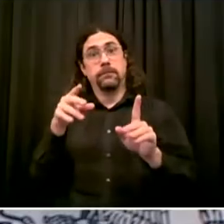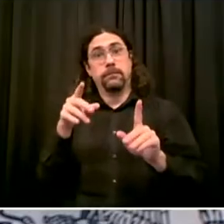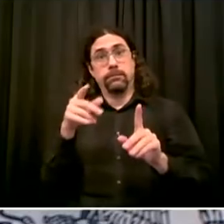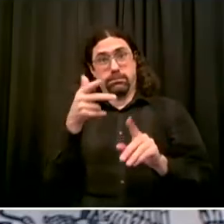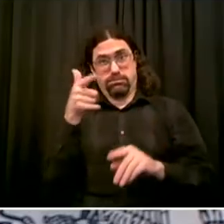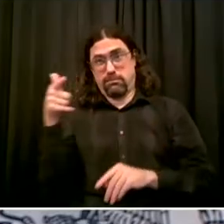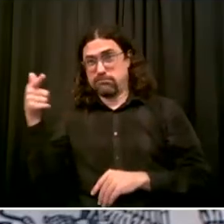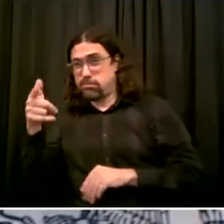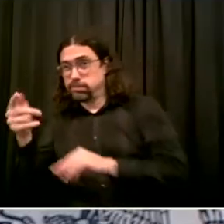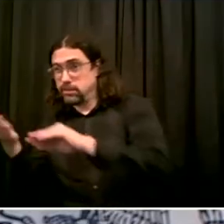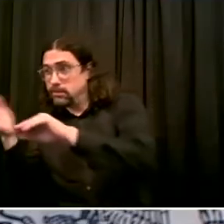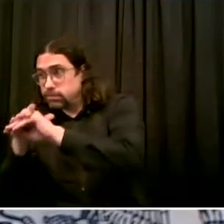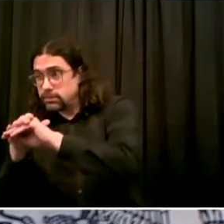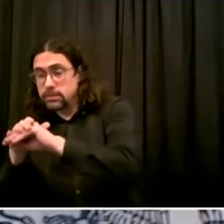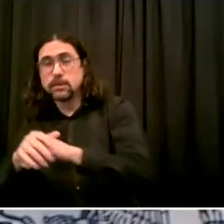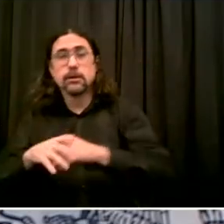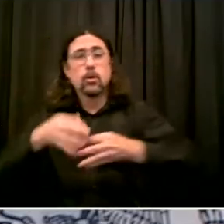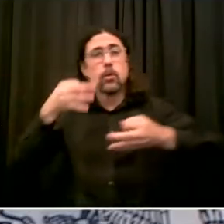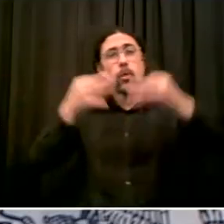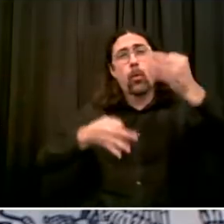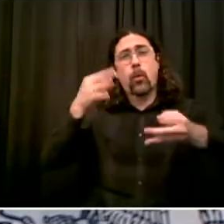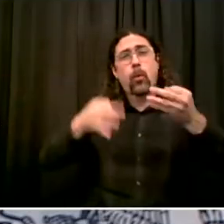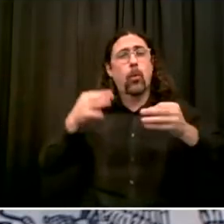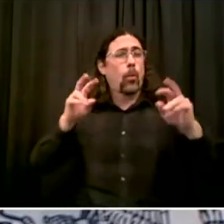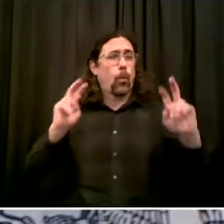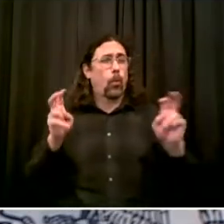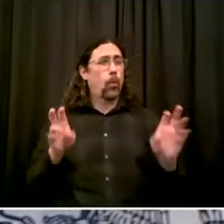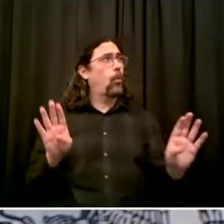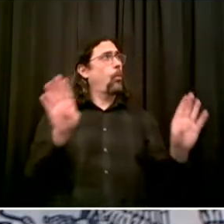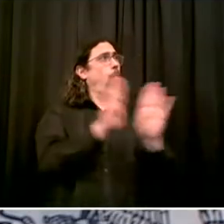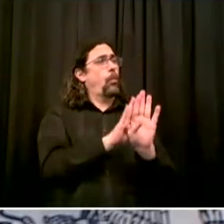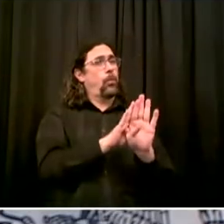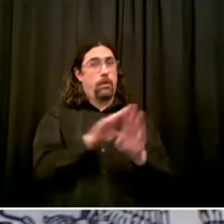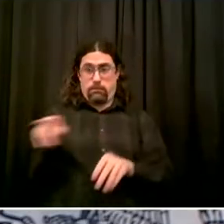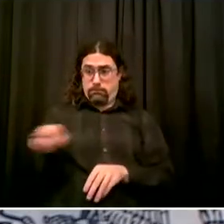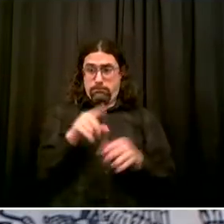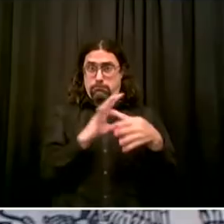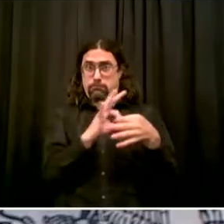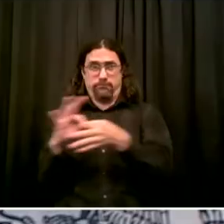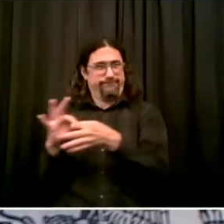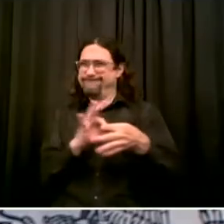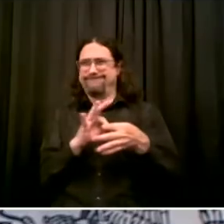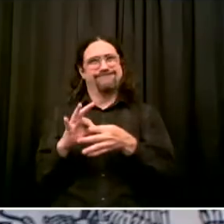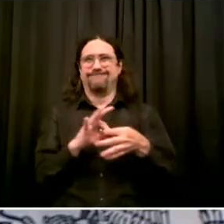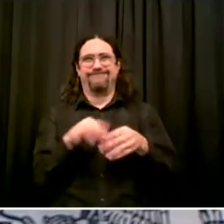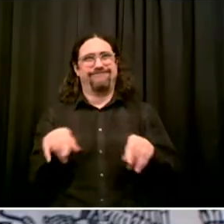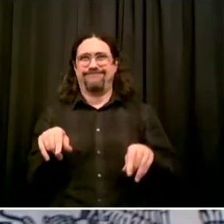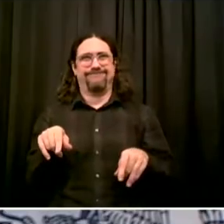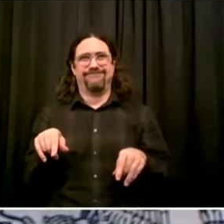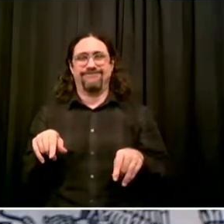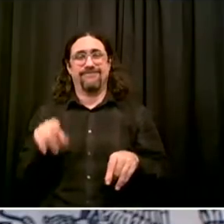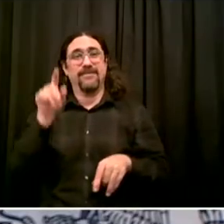CLEAR RCORELATNIO BETWEEN THE COURTS ONLY OPERATING IN A VIRTUAL SETTING NOW AND THE